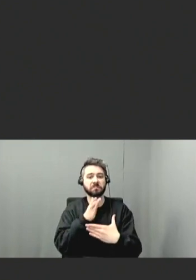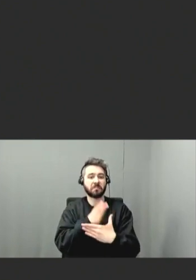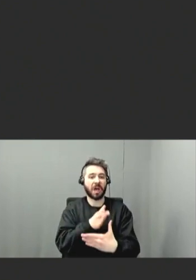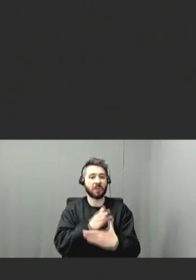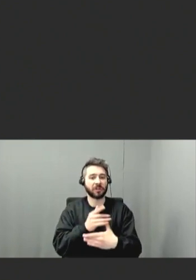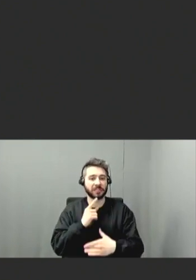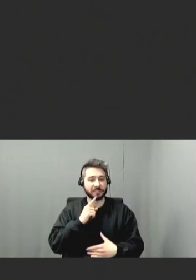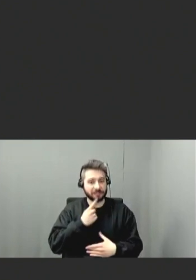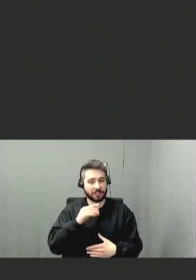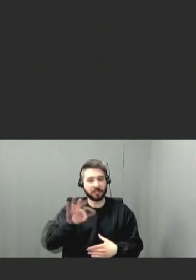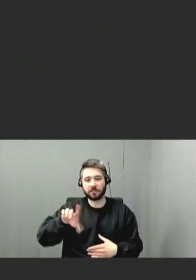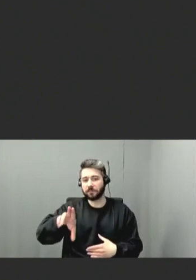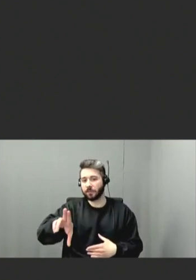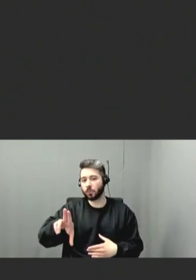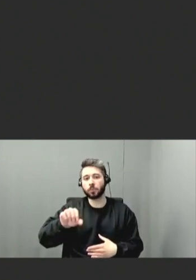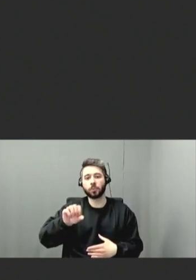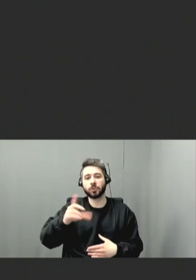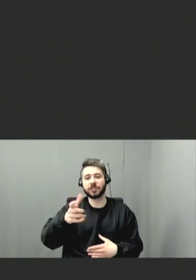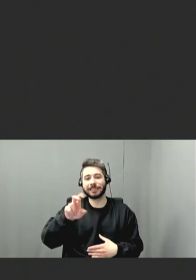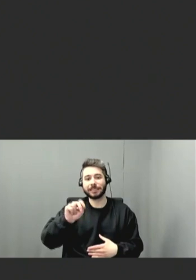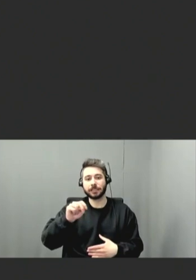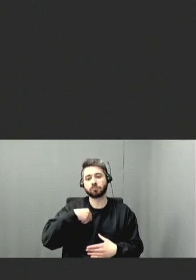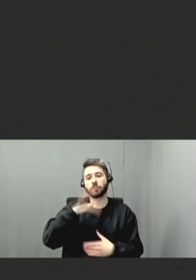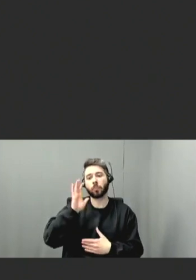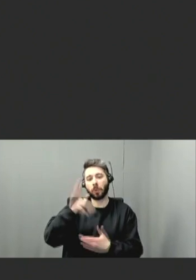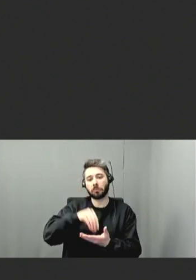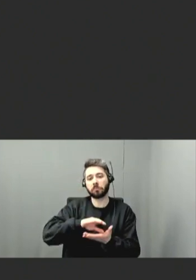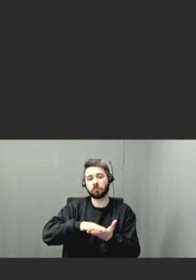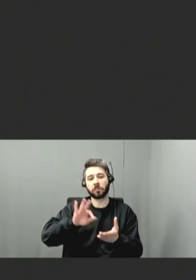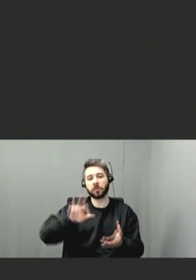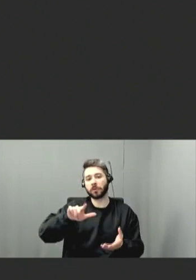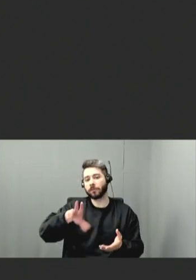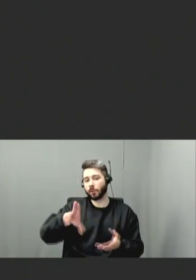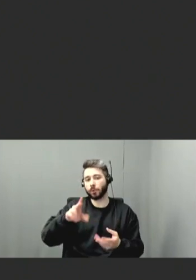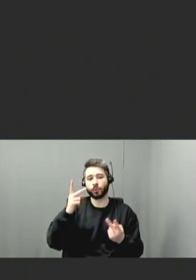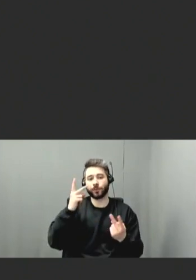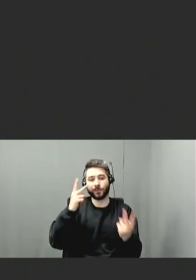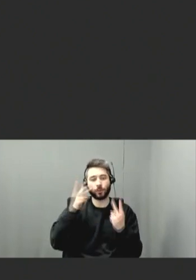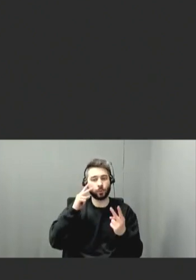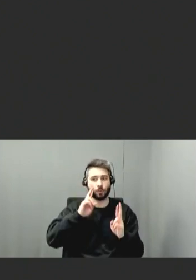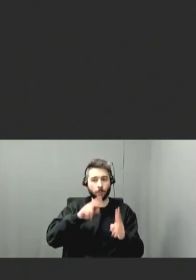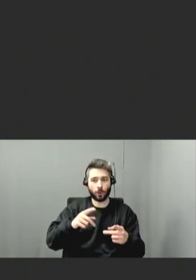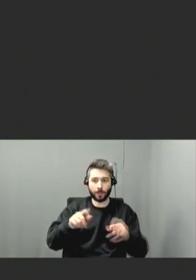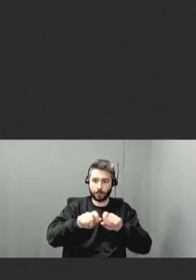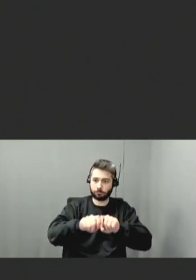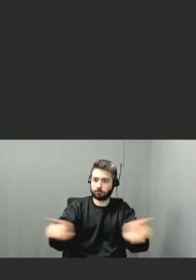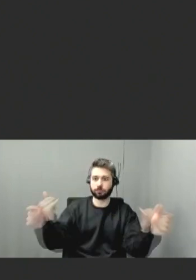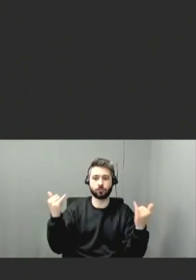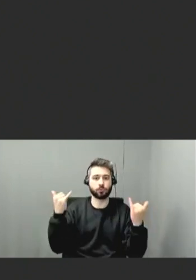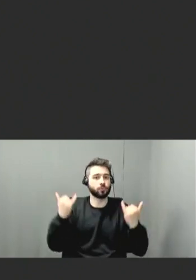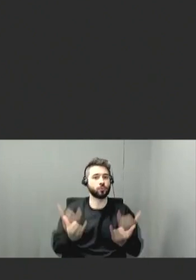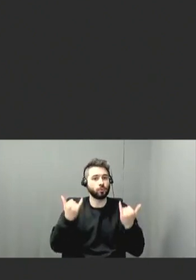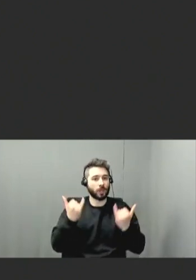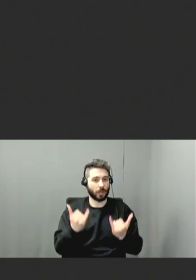I will note that the flu view report that just came out today, which includes the week